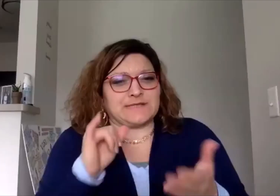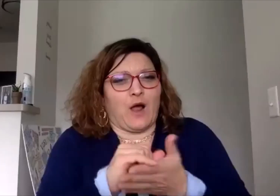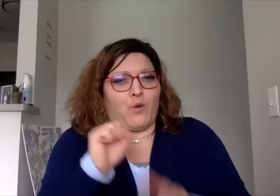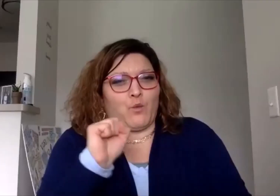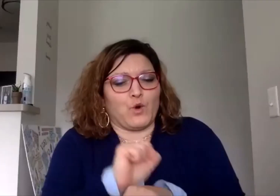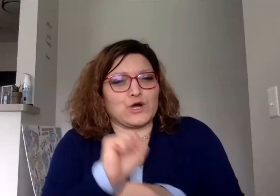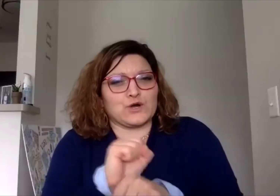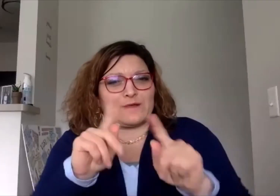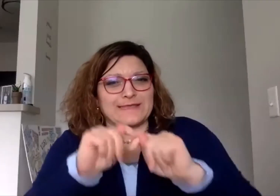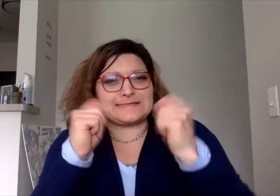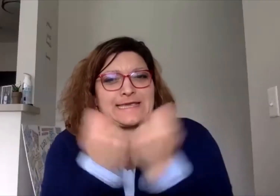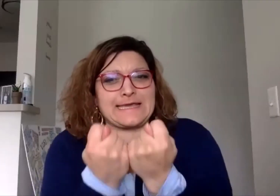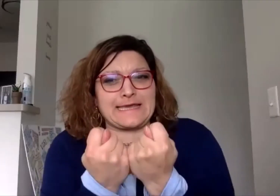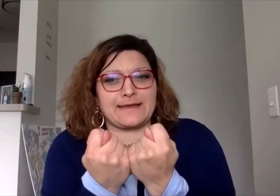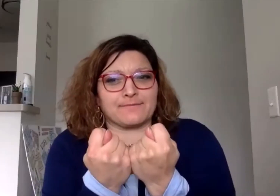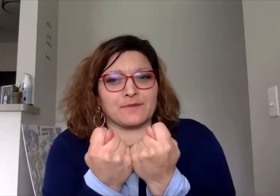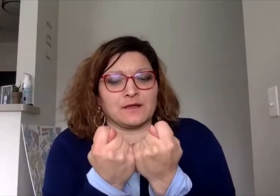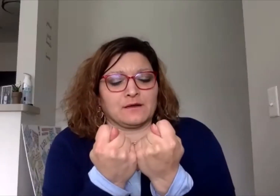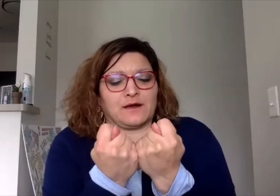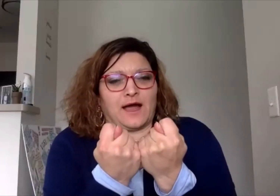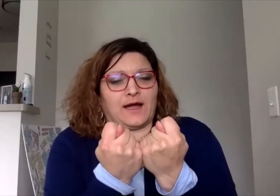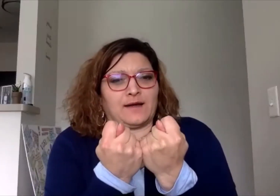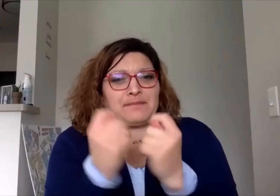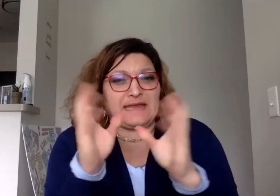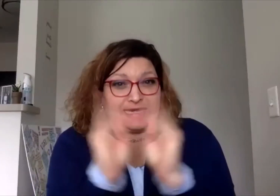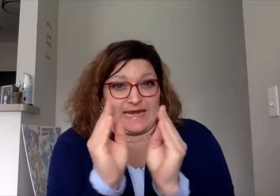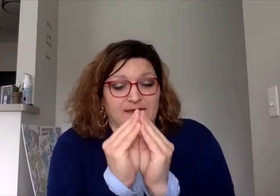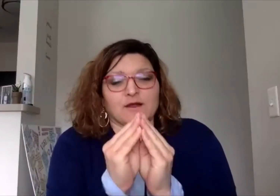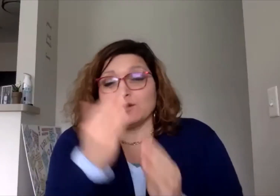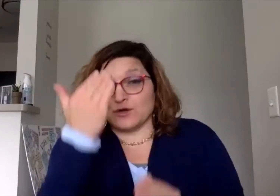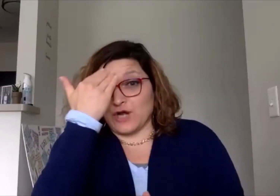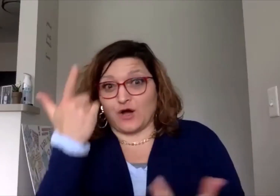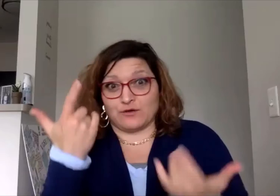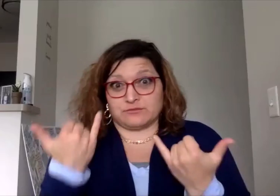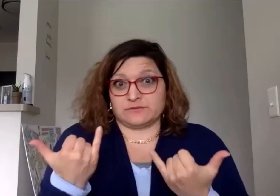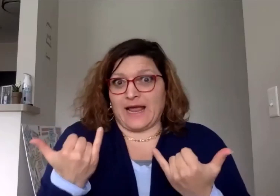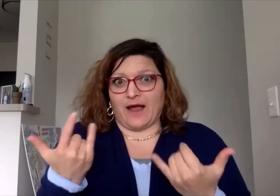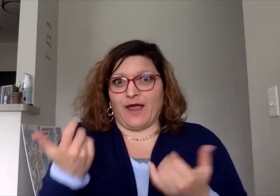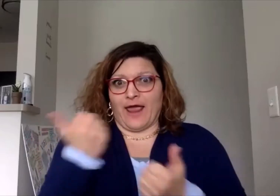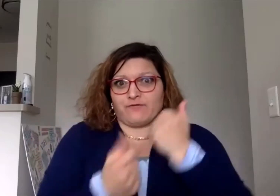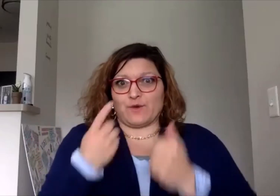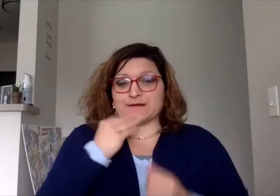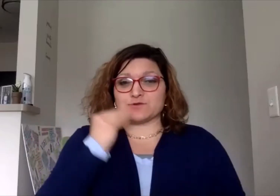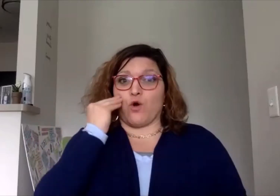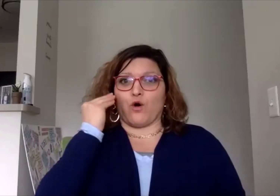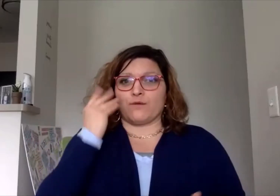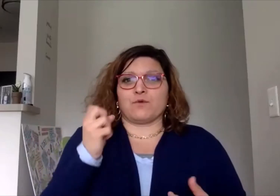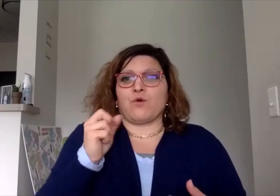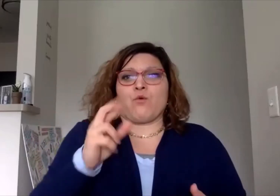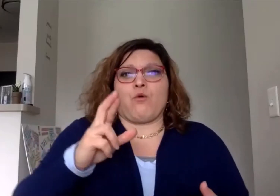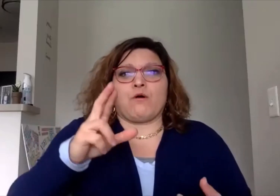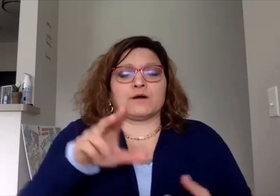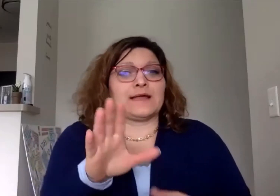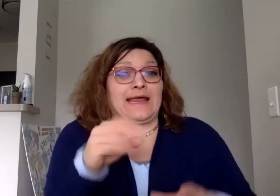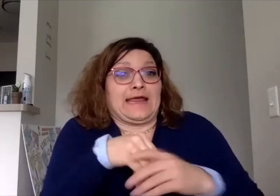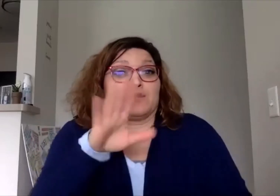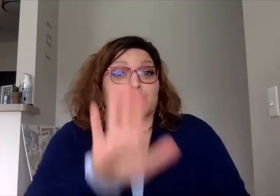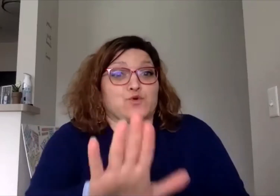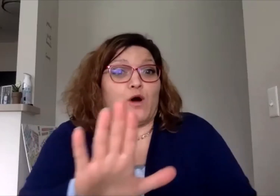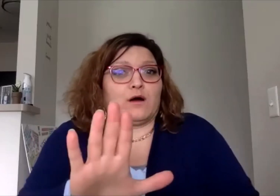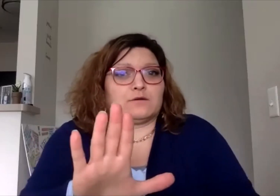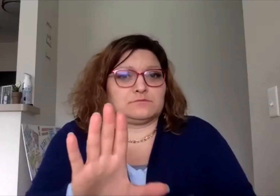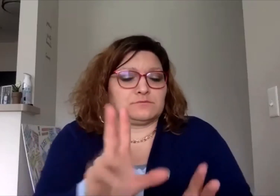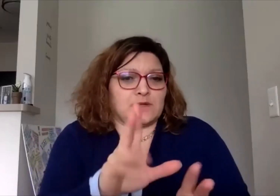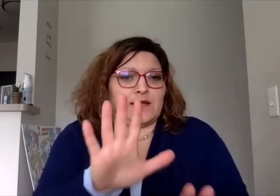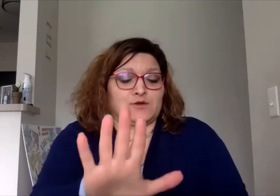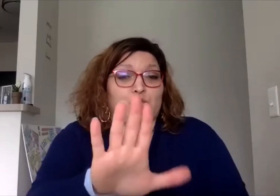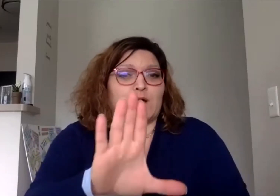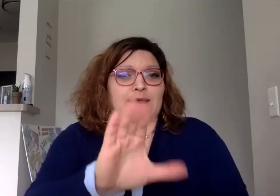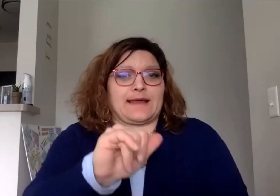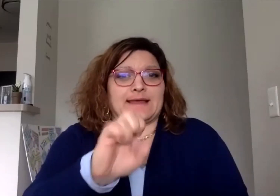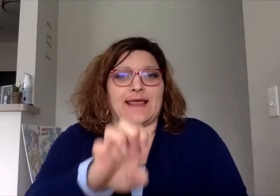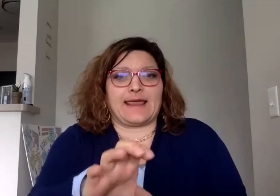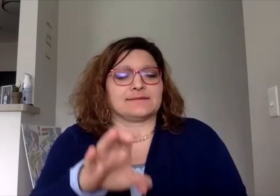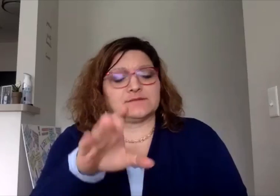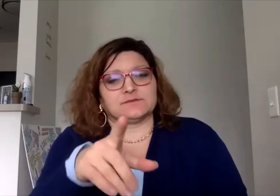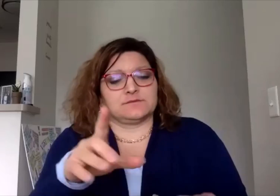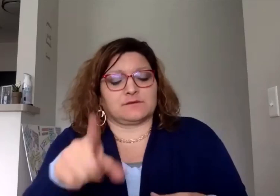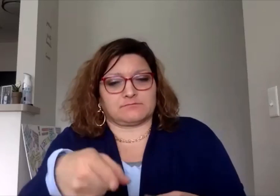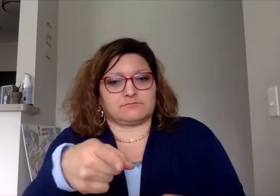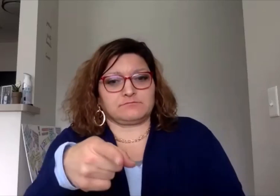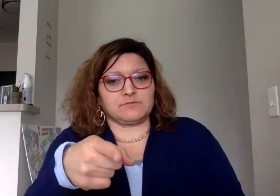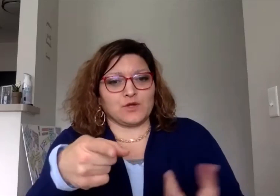i work with a team i'm meeting you know now everyone's home or in your in your case you